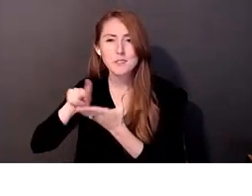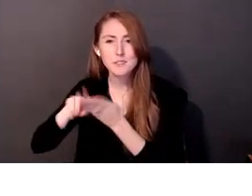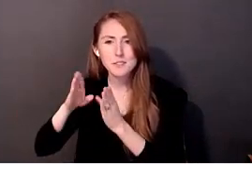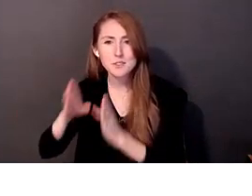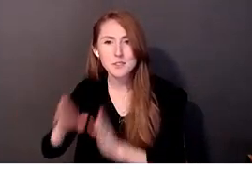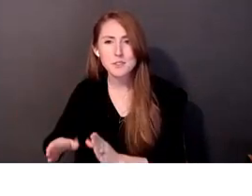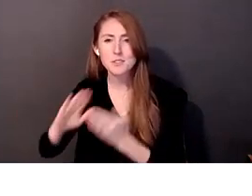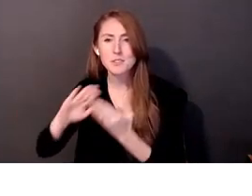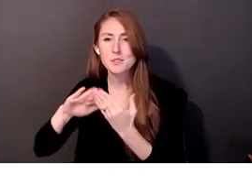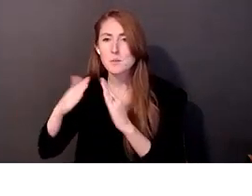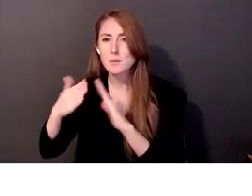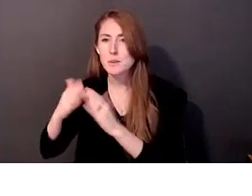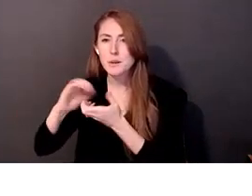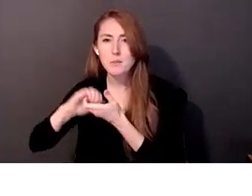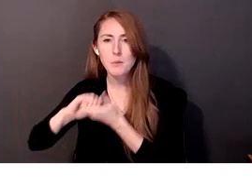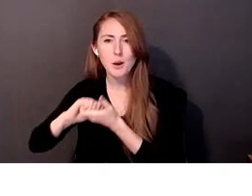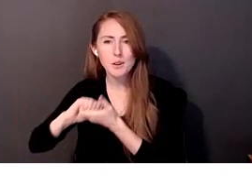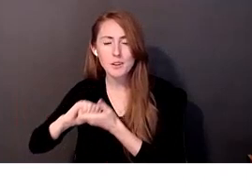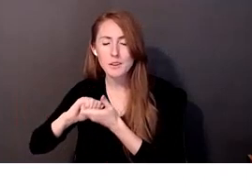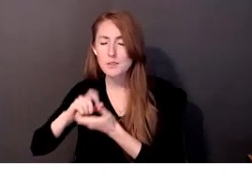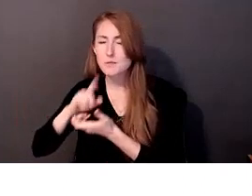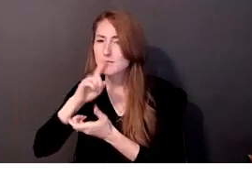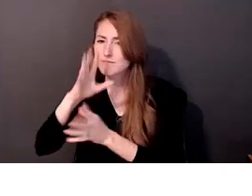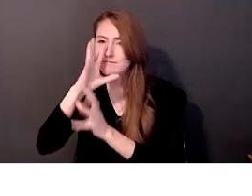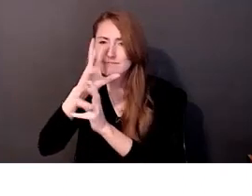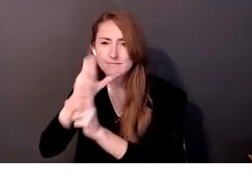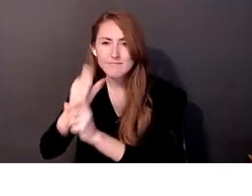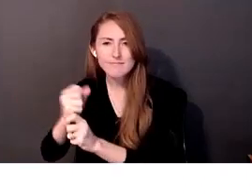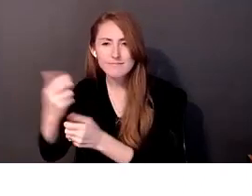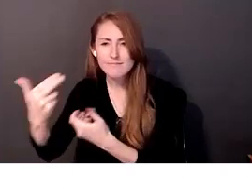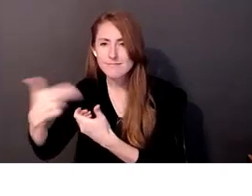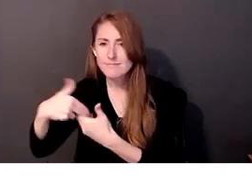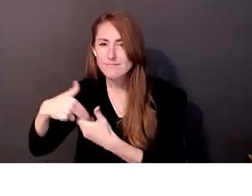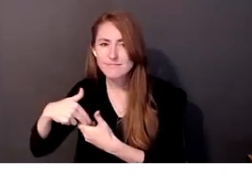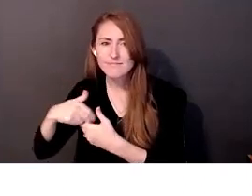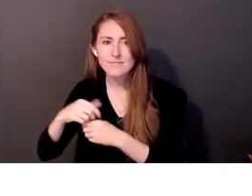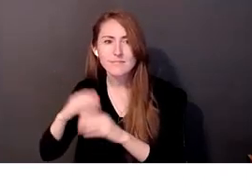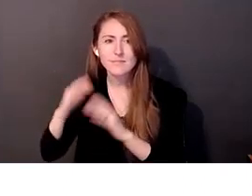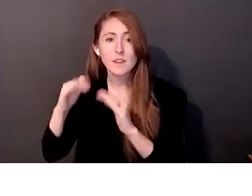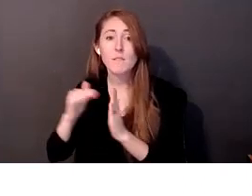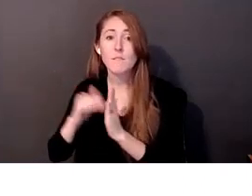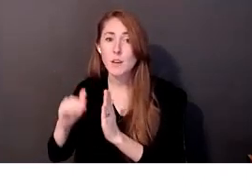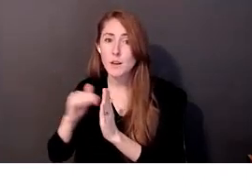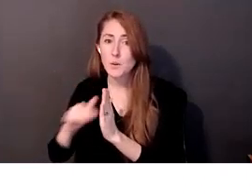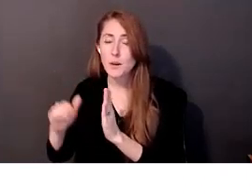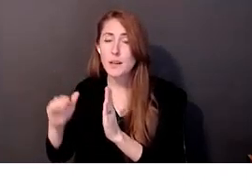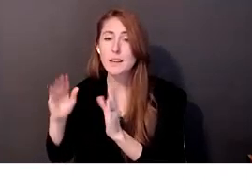We had frequent meetings with the core team and the full team